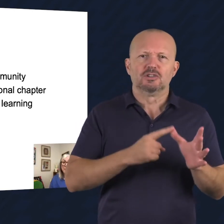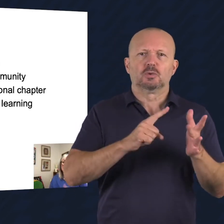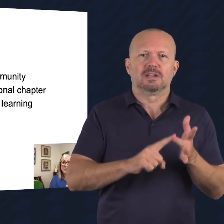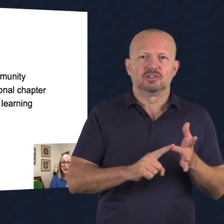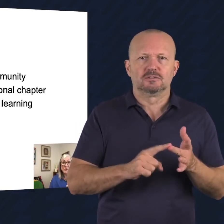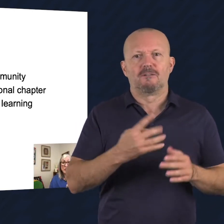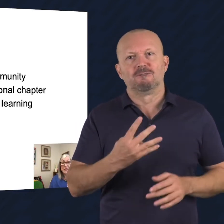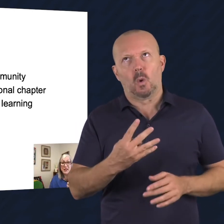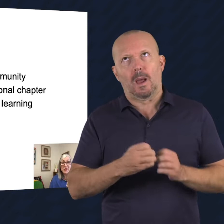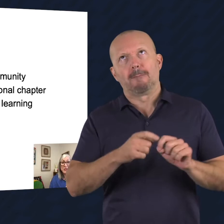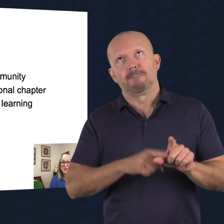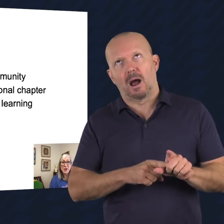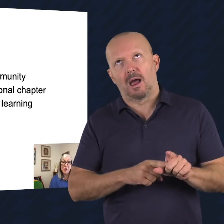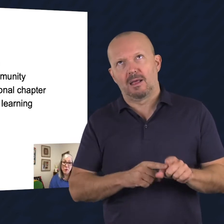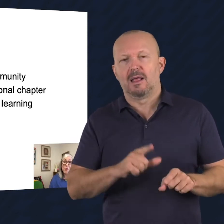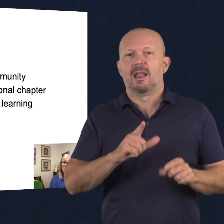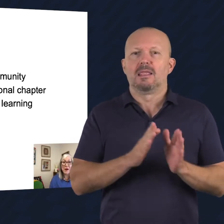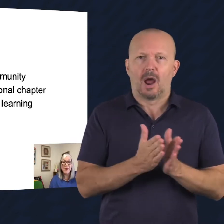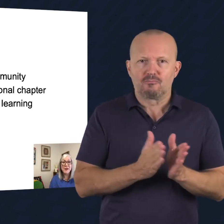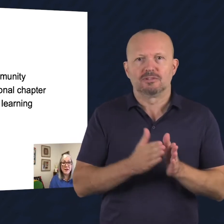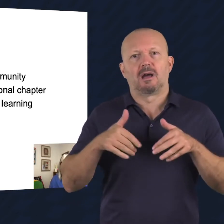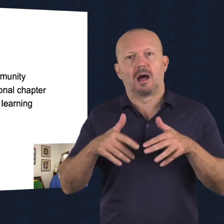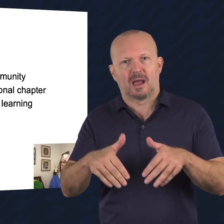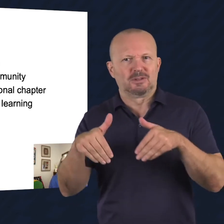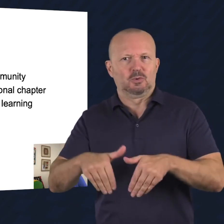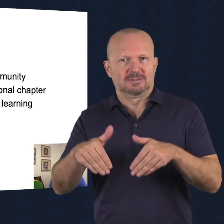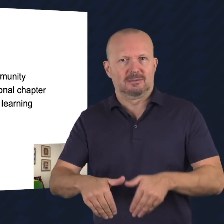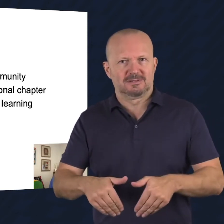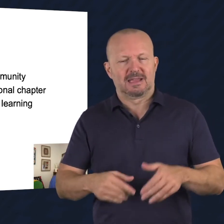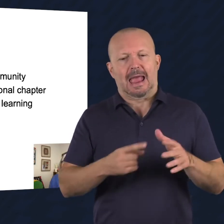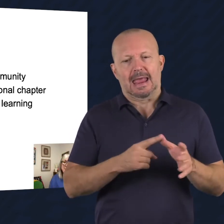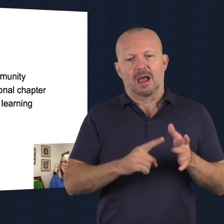that's artificial intelligence for and by by libraries, archives and museums.